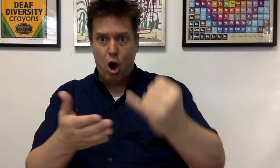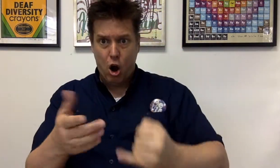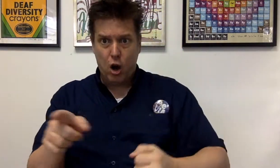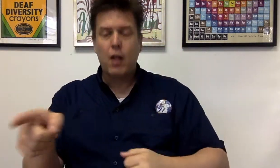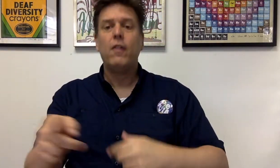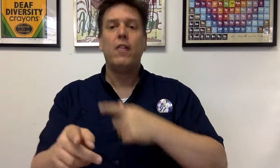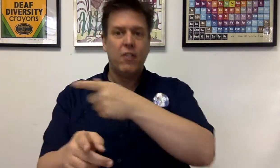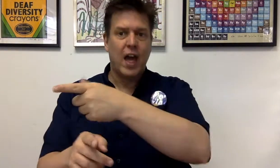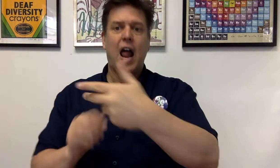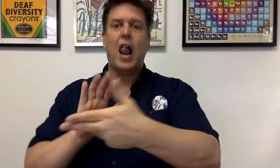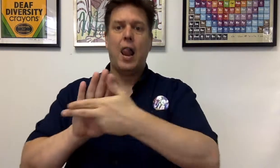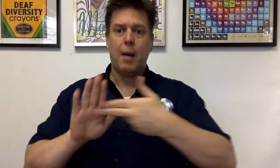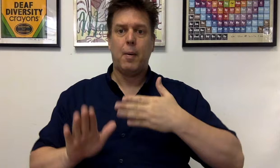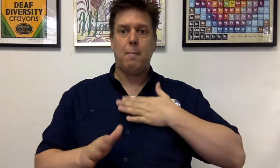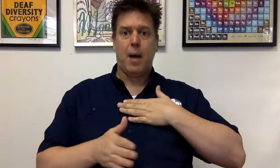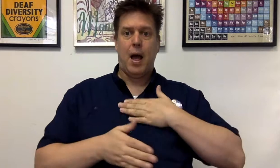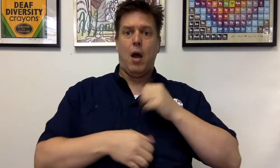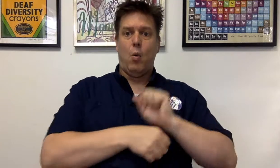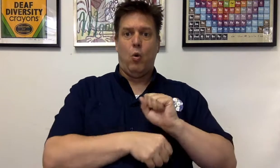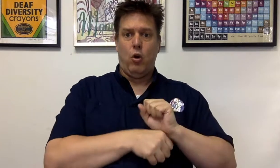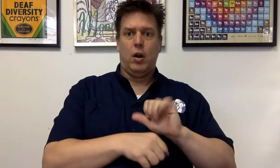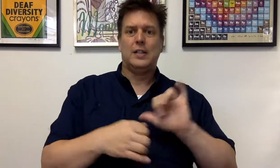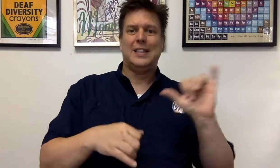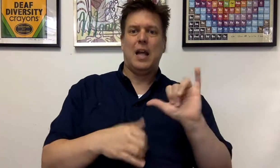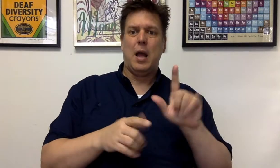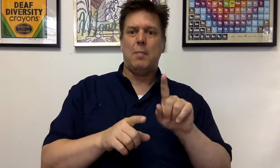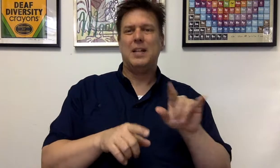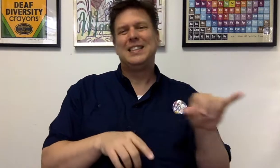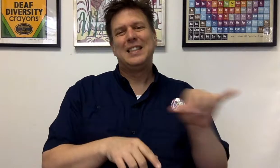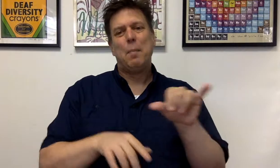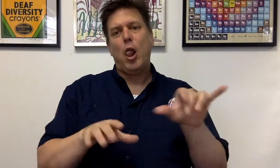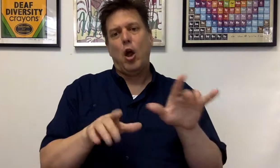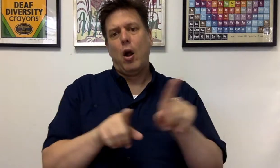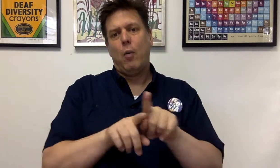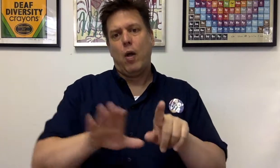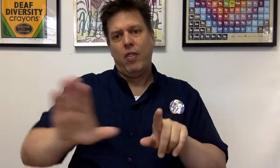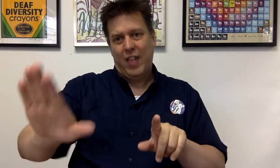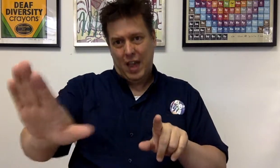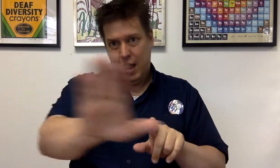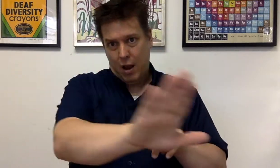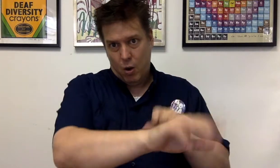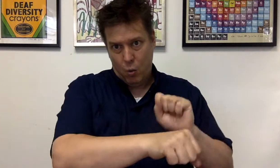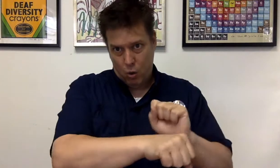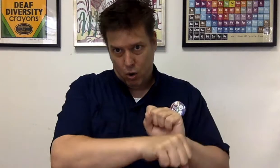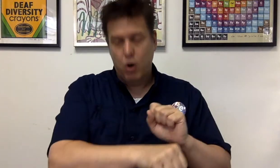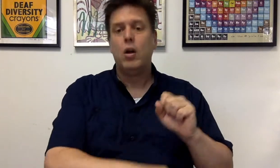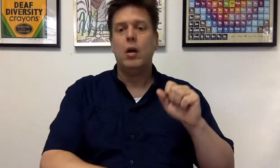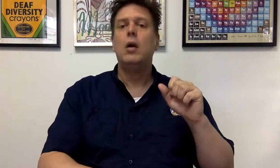knew about art-- I was following the label that they were using-- they were giving me